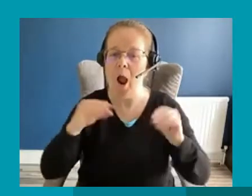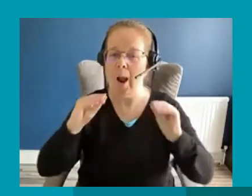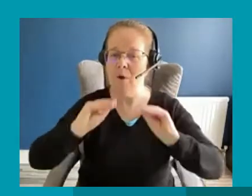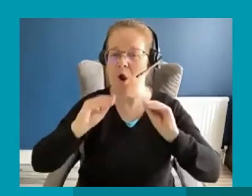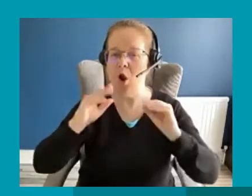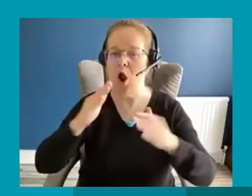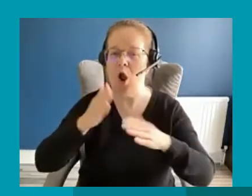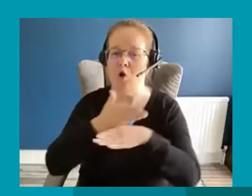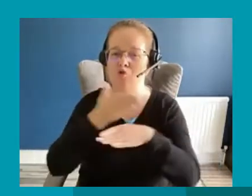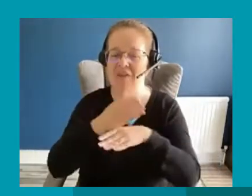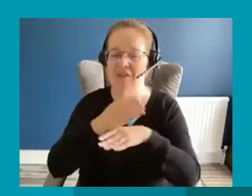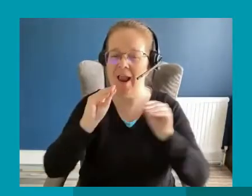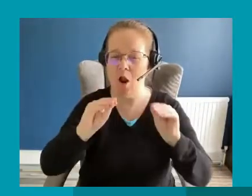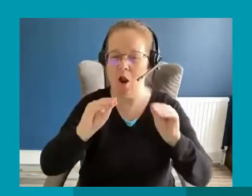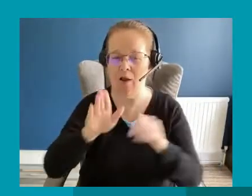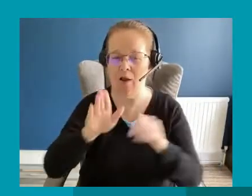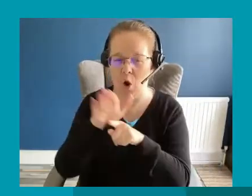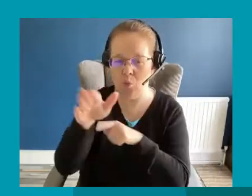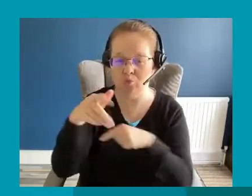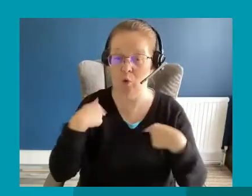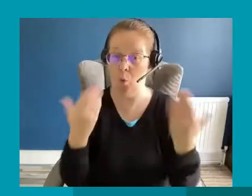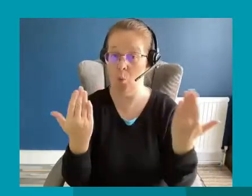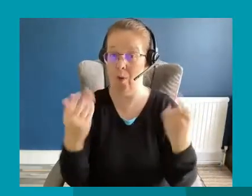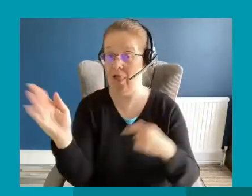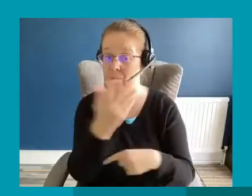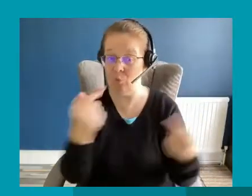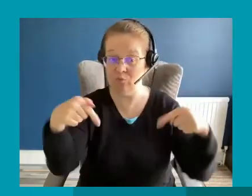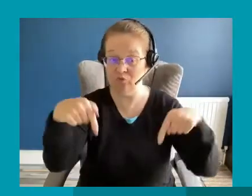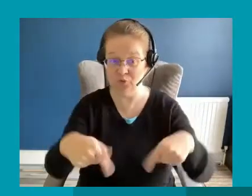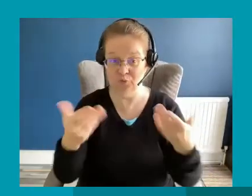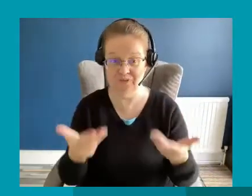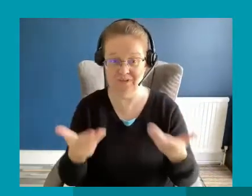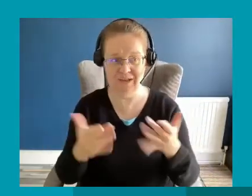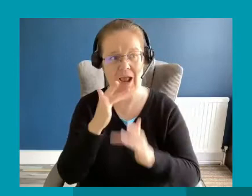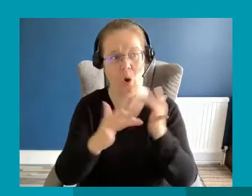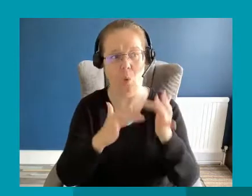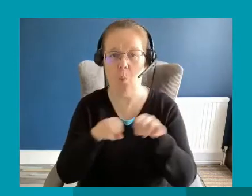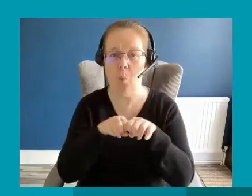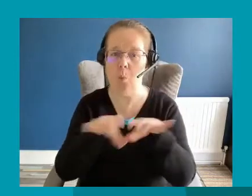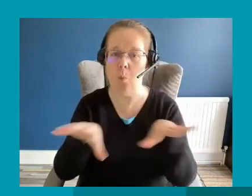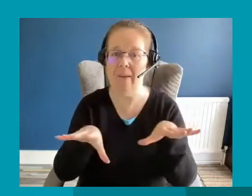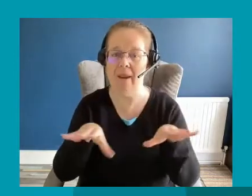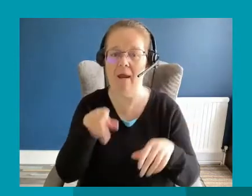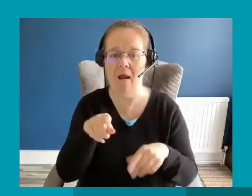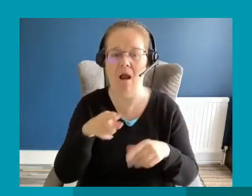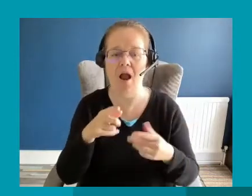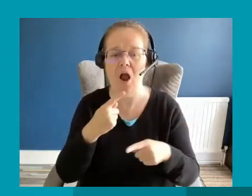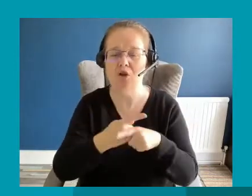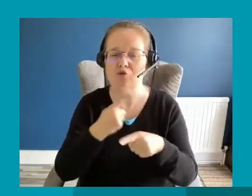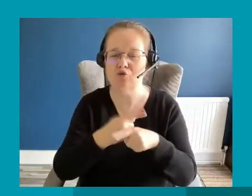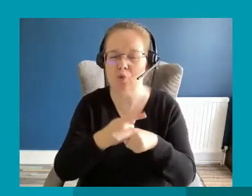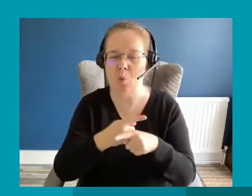here all today for the webinar discussing disability positively. I think this is going to be